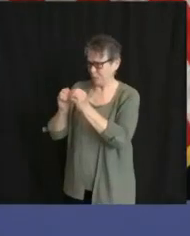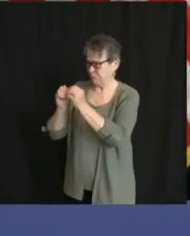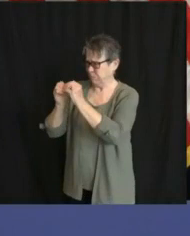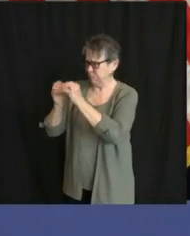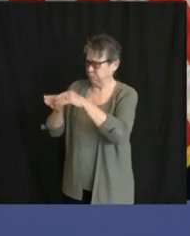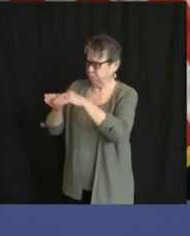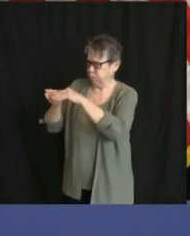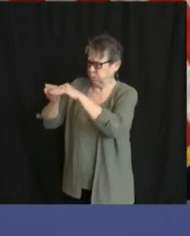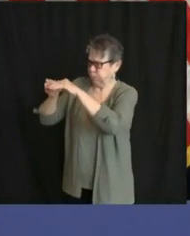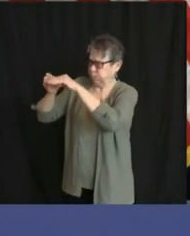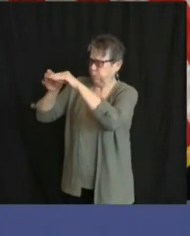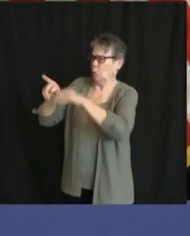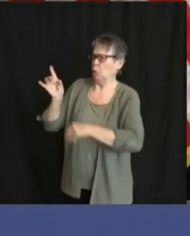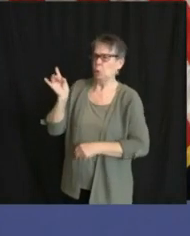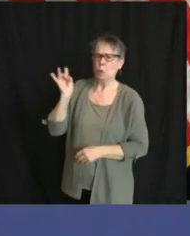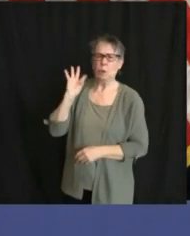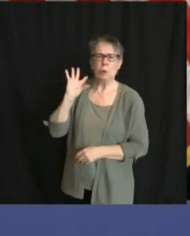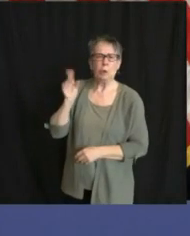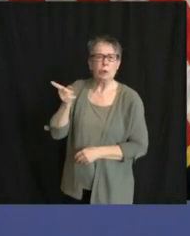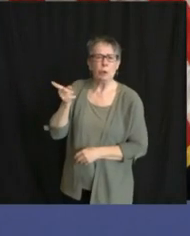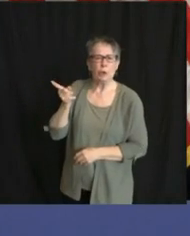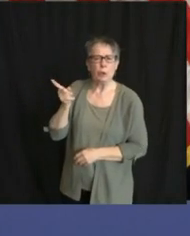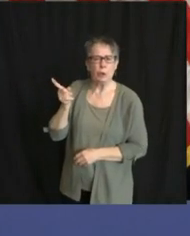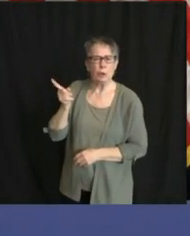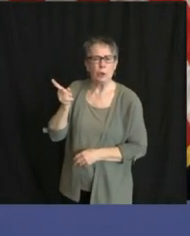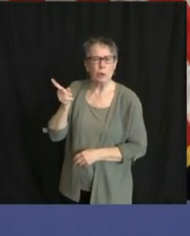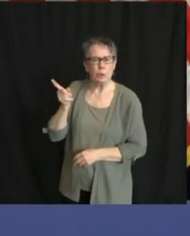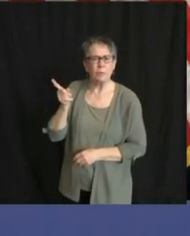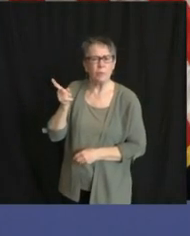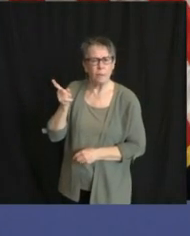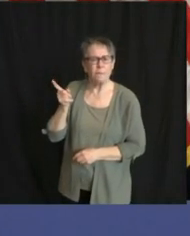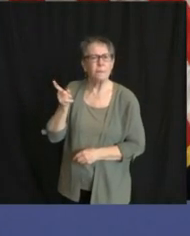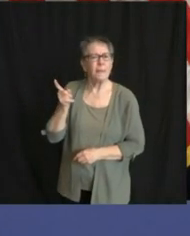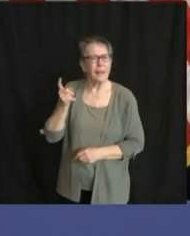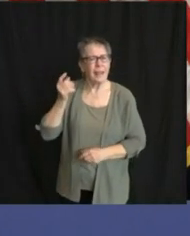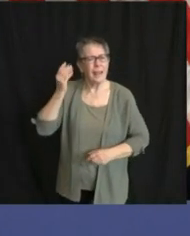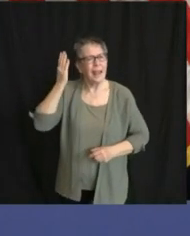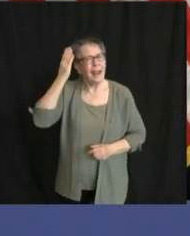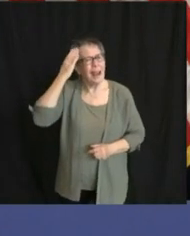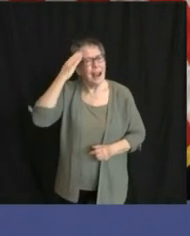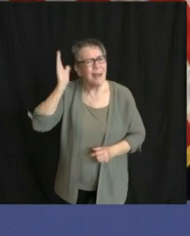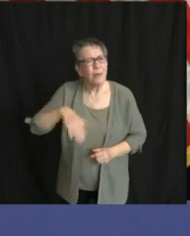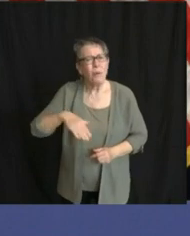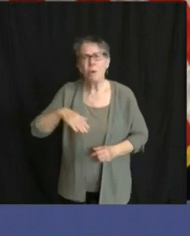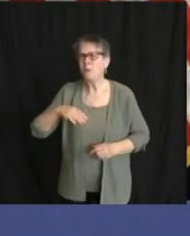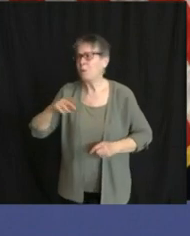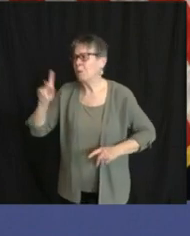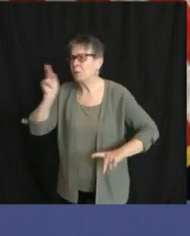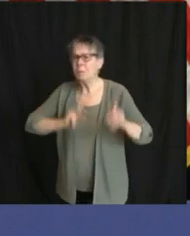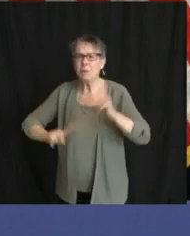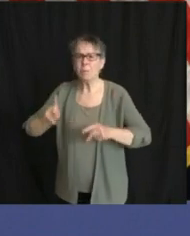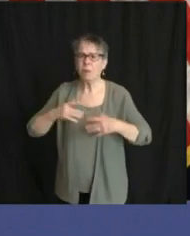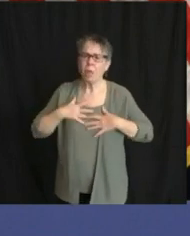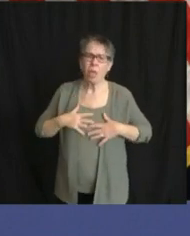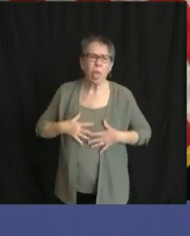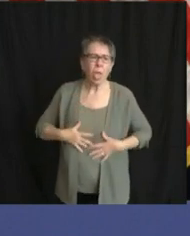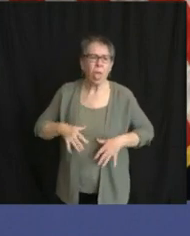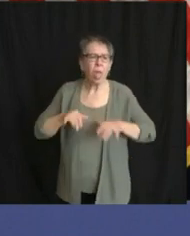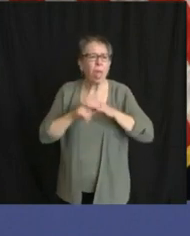THAT. WE ARE ALSO LOOKING AT OUR NUMBERS. NOTWITHSTANDING THE FACT WE MAY BE SYMPATHETIC TO THE MENTAL